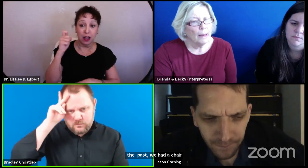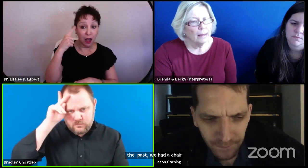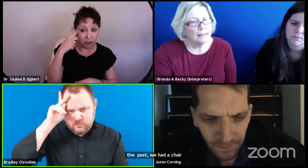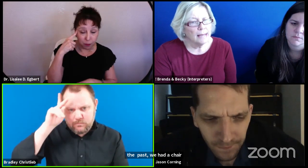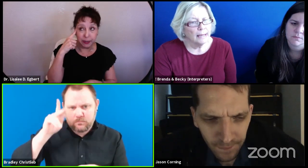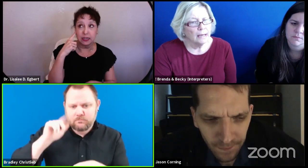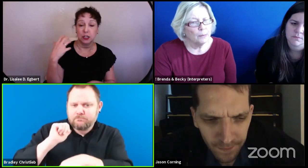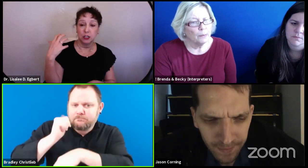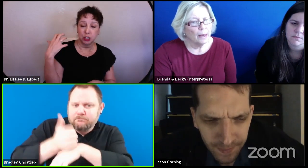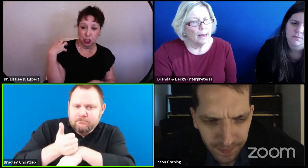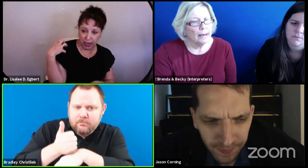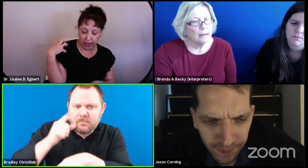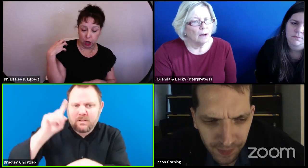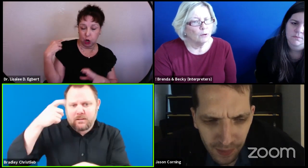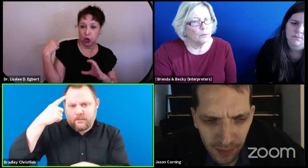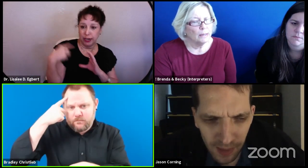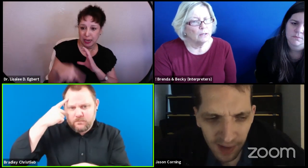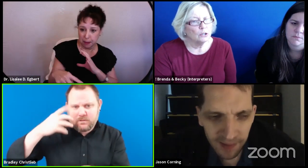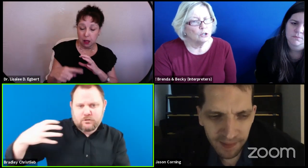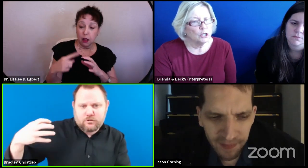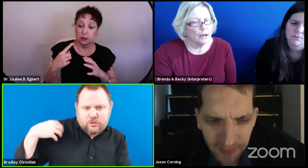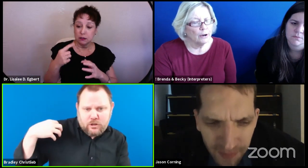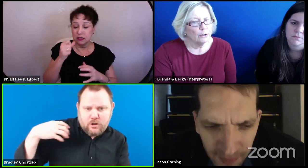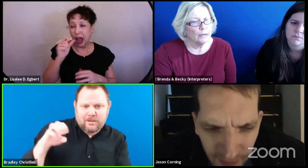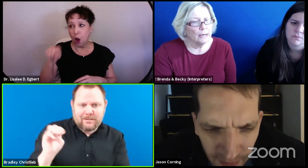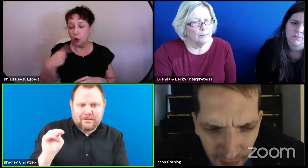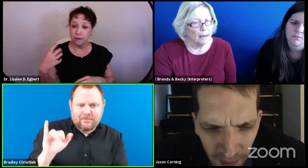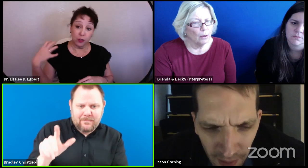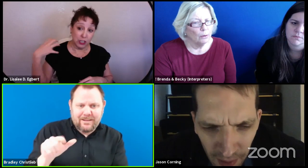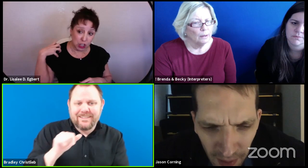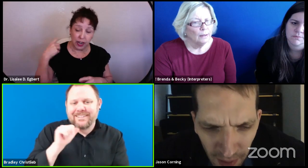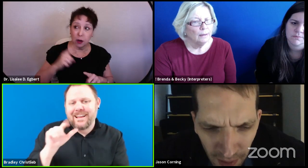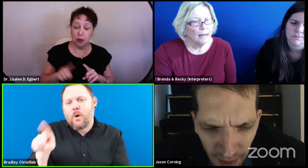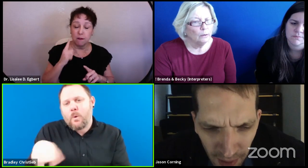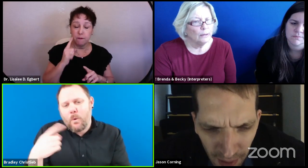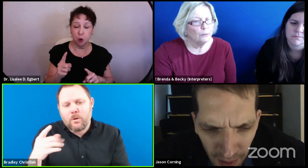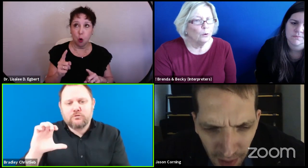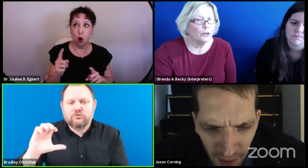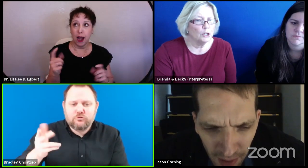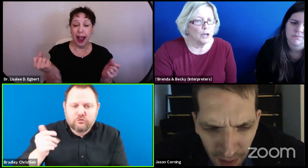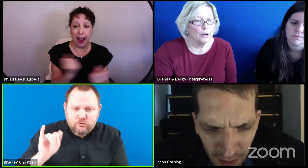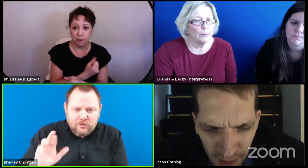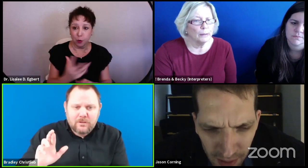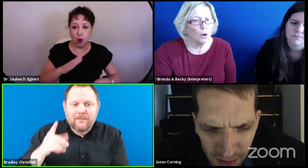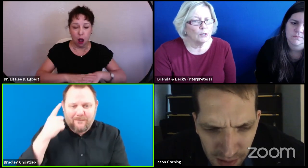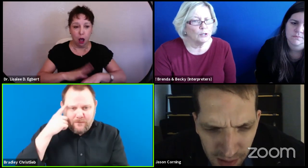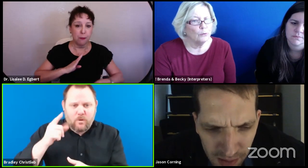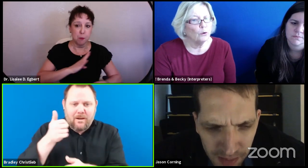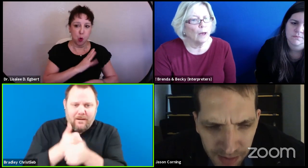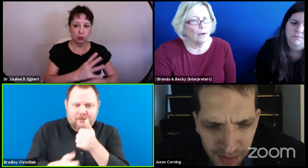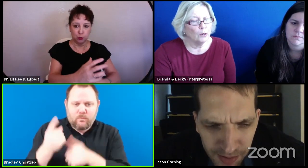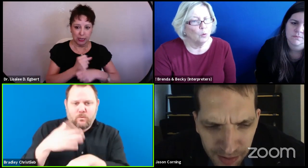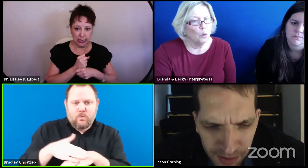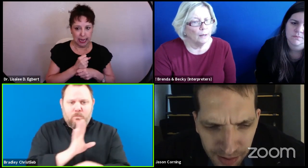about setting up a government chair email, not only for the Chair but also for everyone